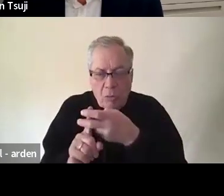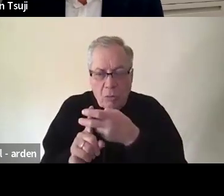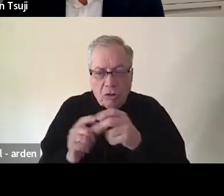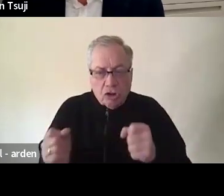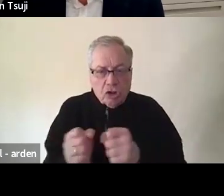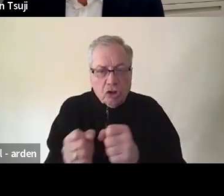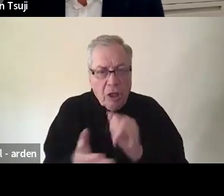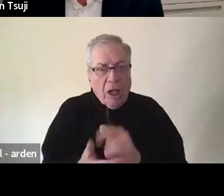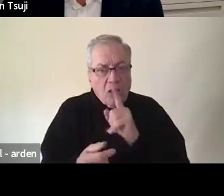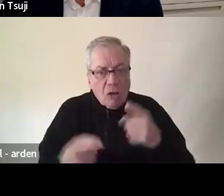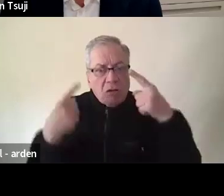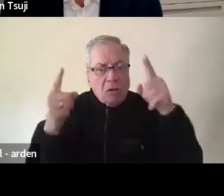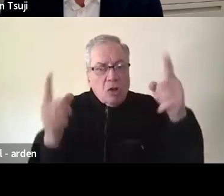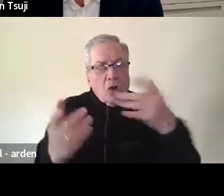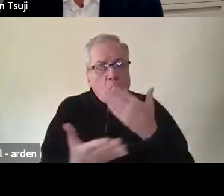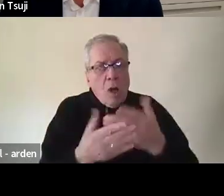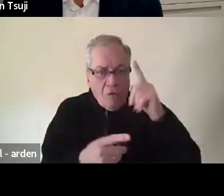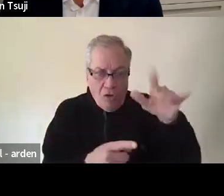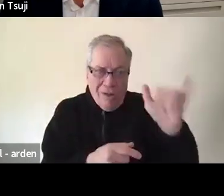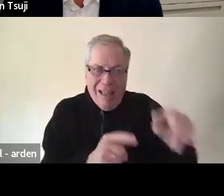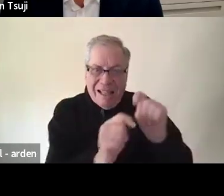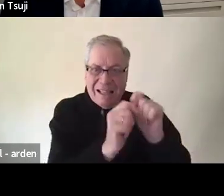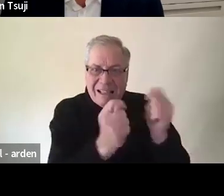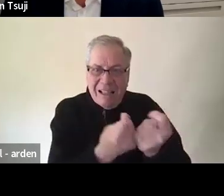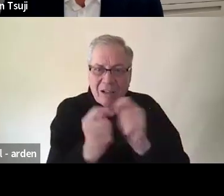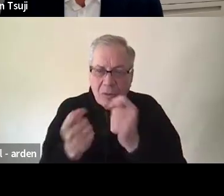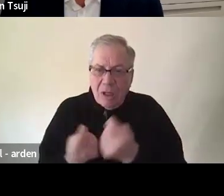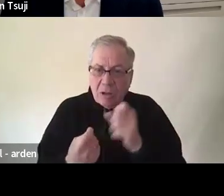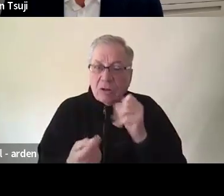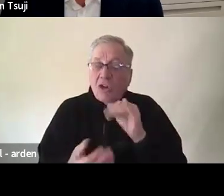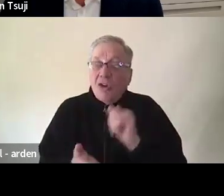and had worked well for that team. But it turned out